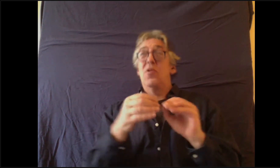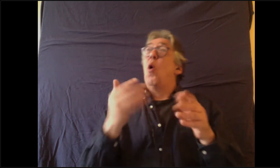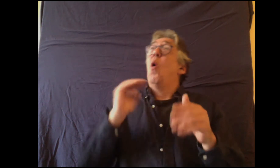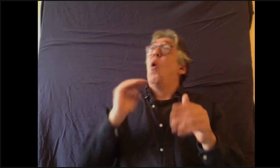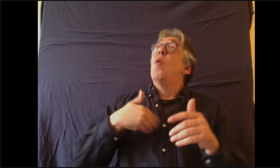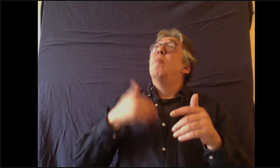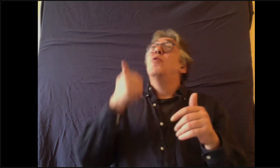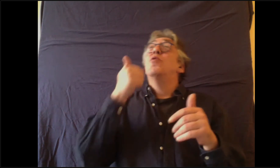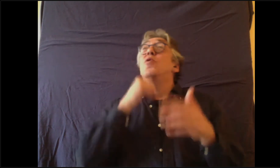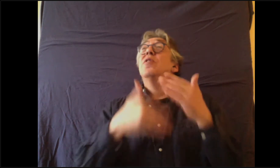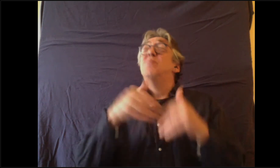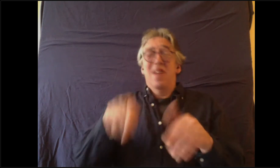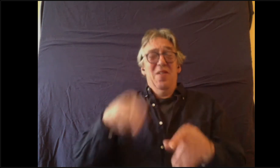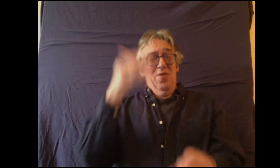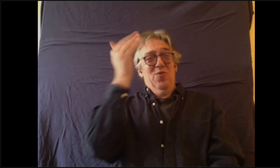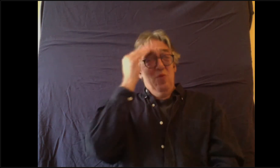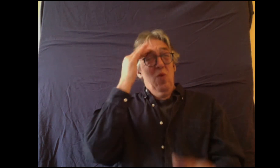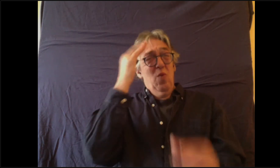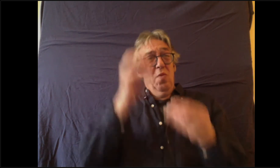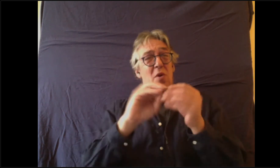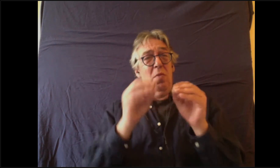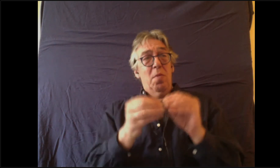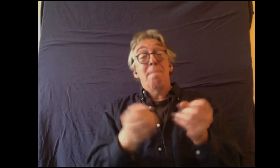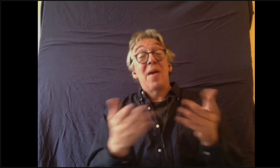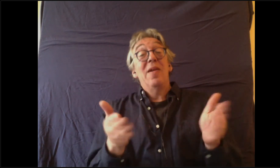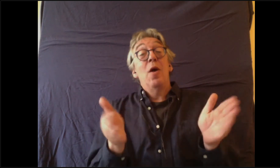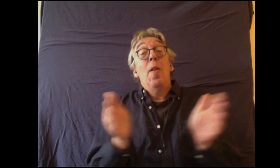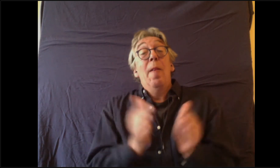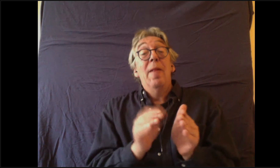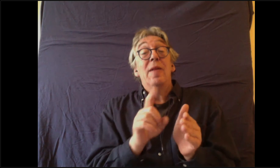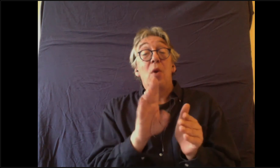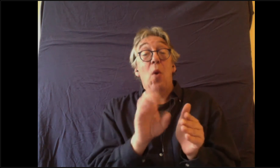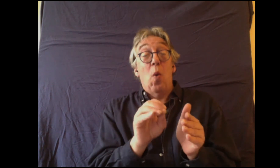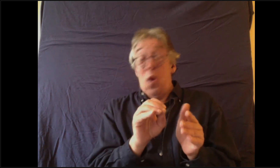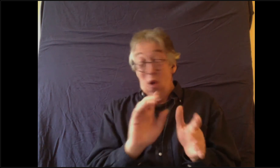and girls with disabilities or even all persons with disabilities.